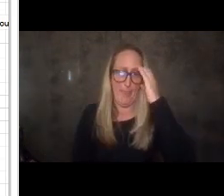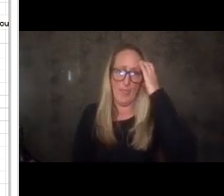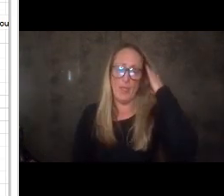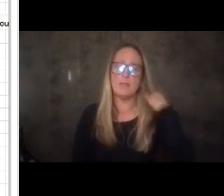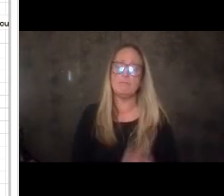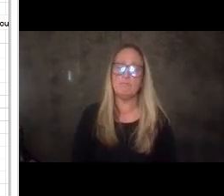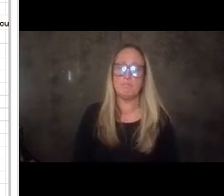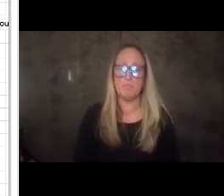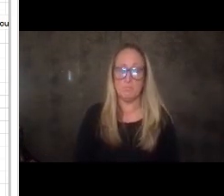K.